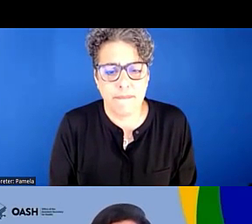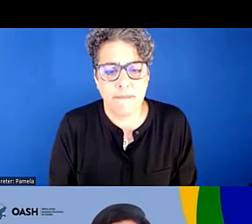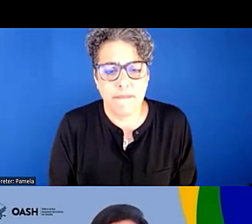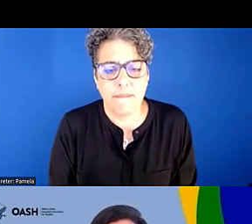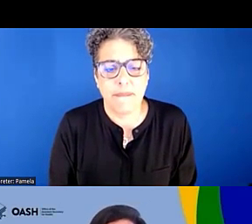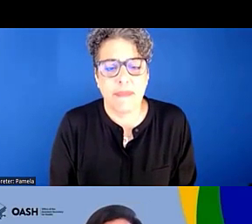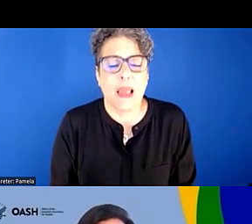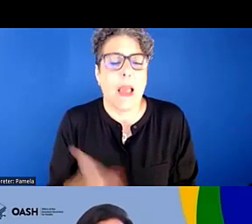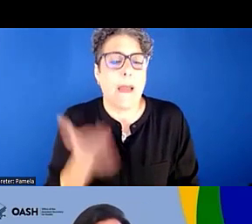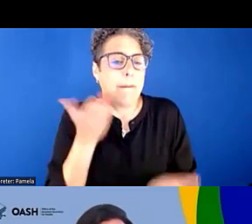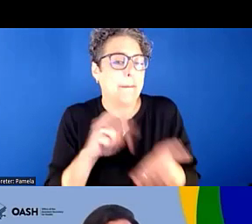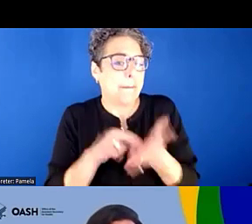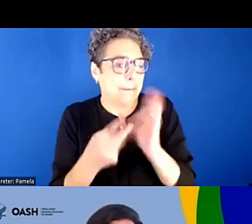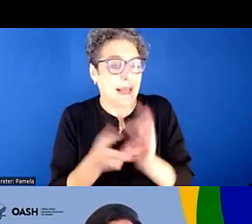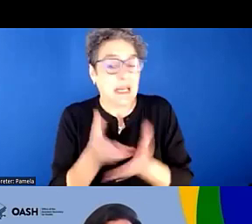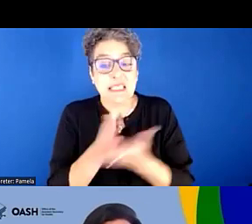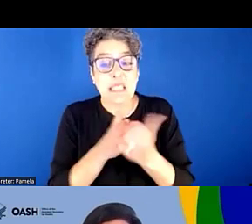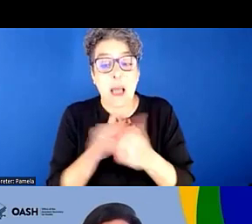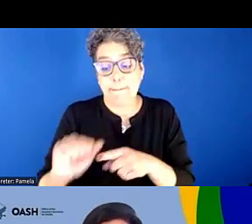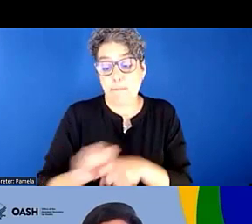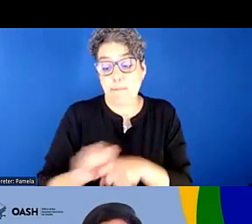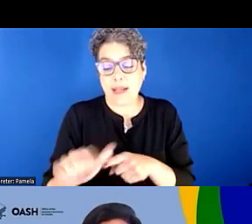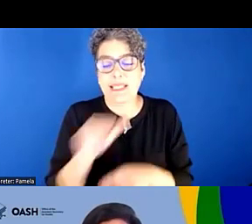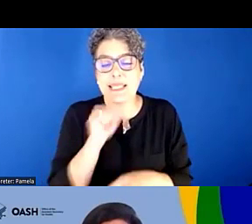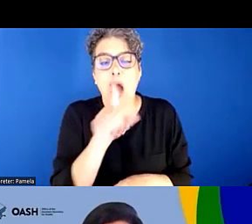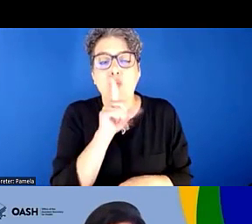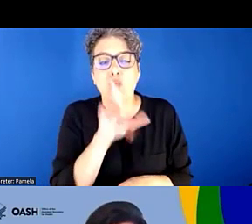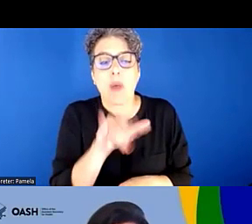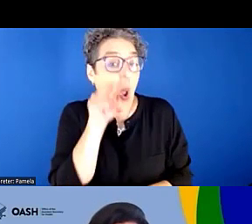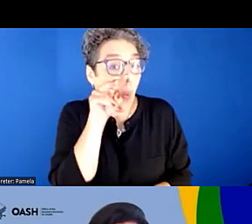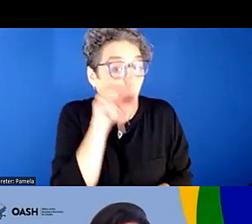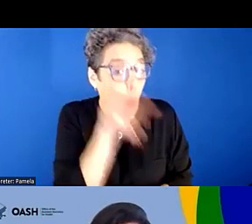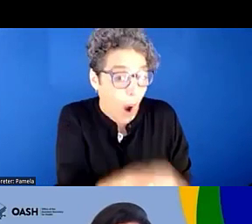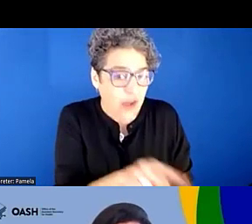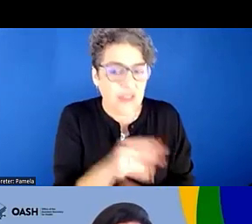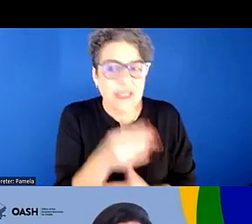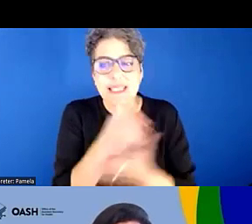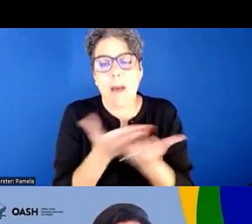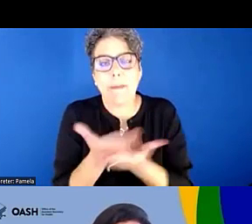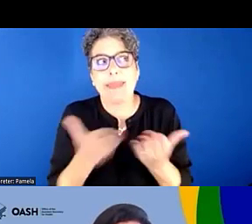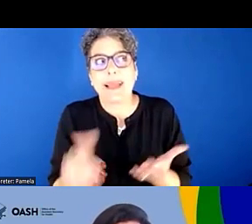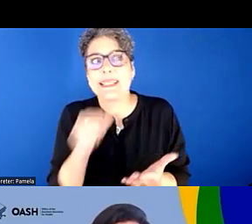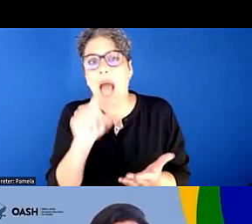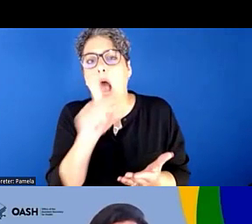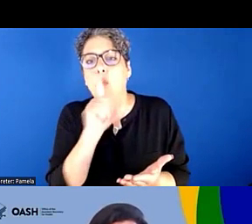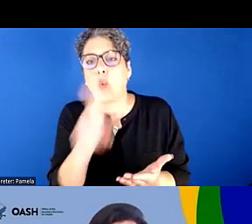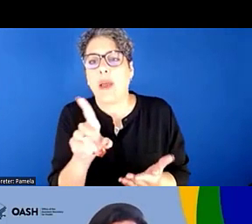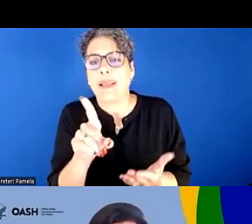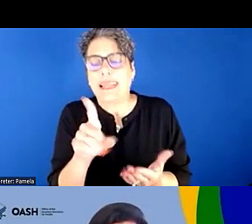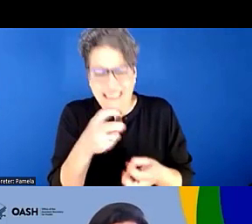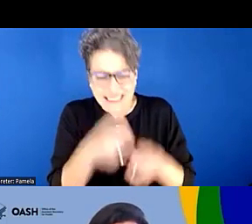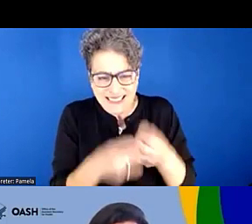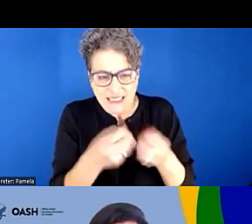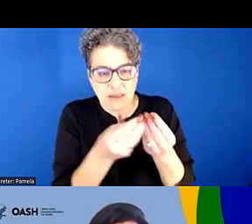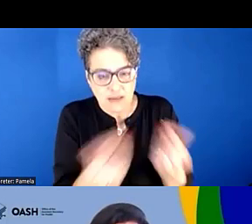and some integrity issues are not addressed, you can go into the lab two situation